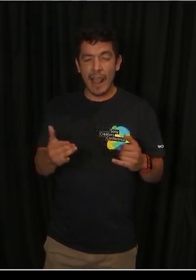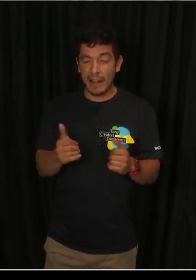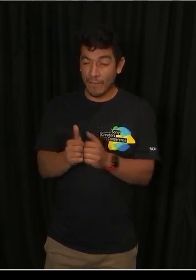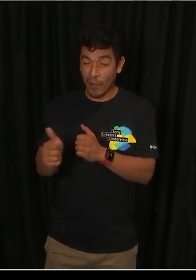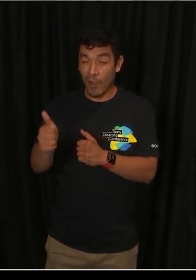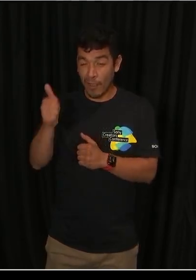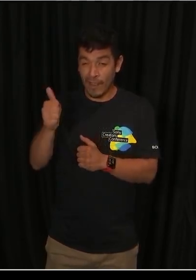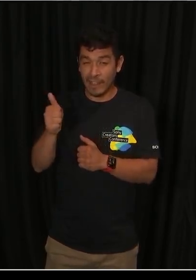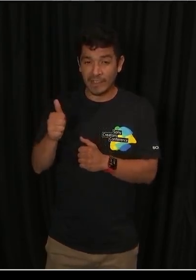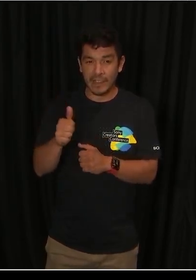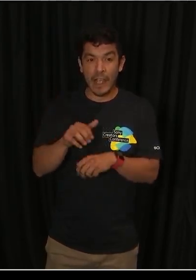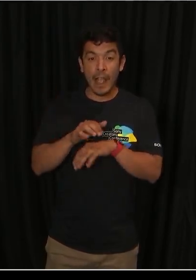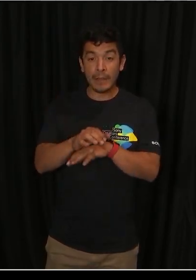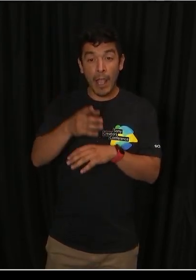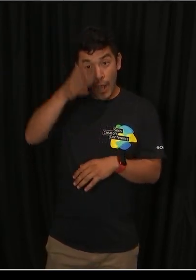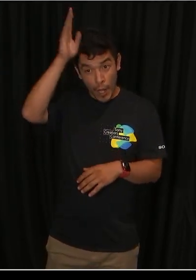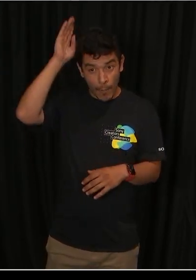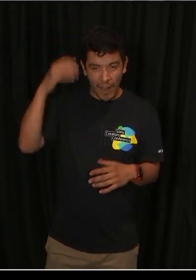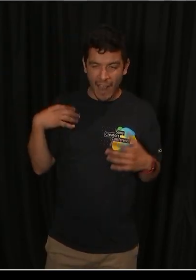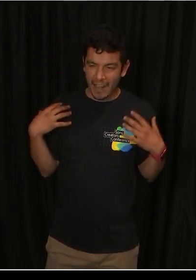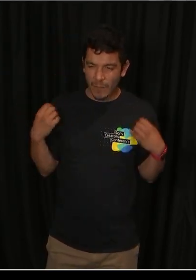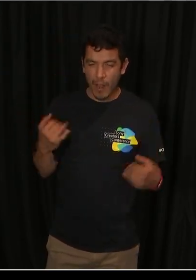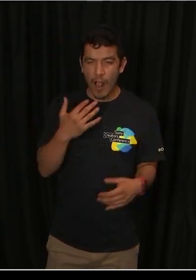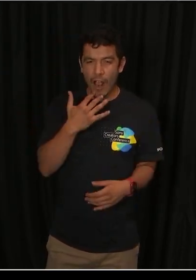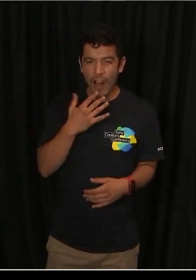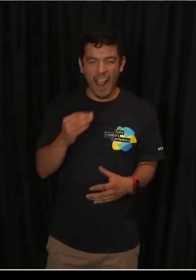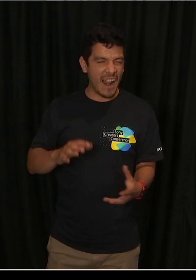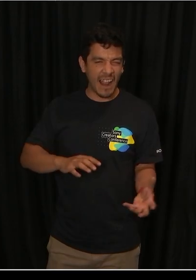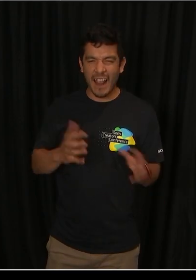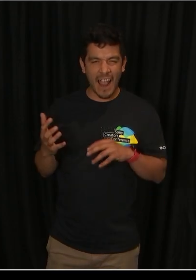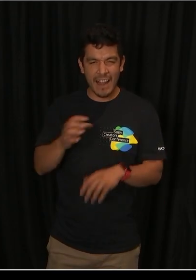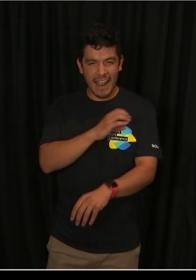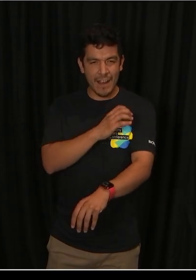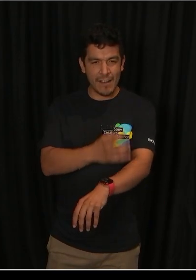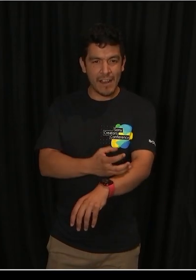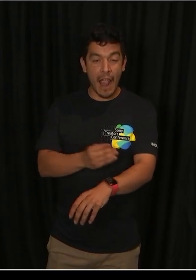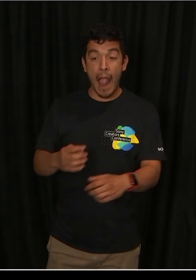Spider-Punk has bold colors and a chaotic raw energy. And the emotion that permeates from him